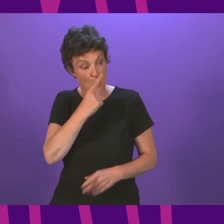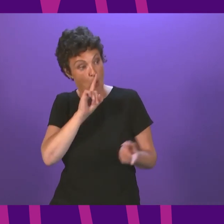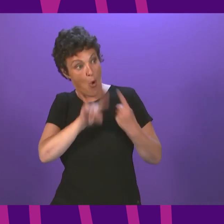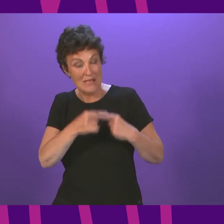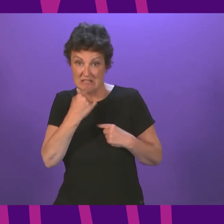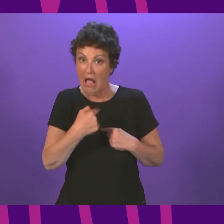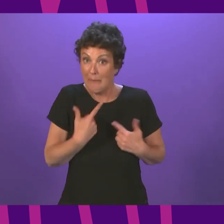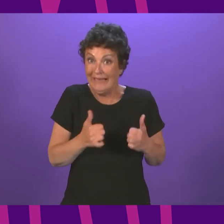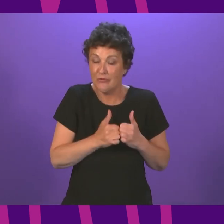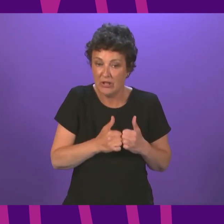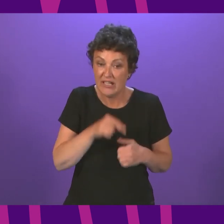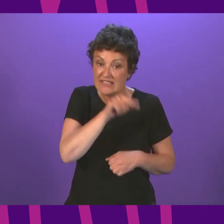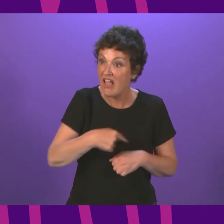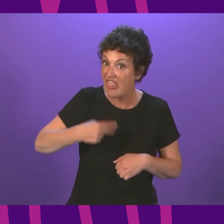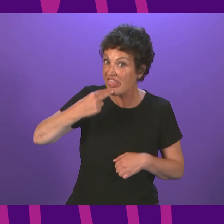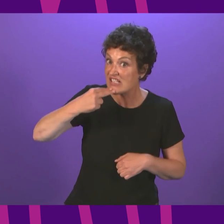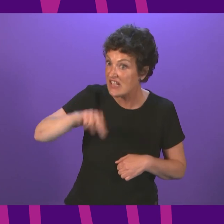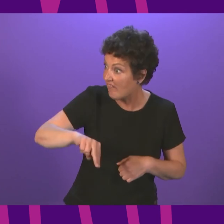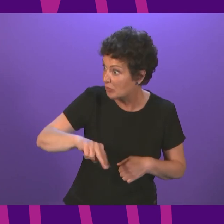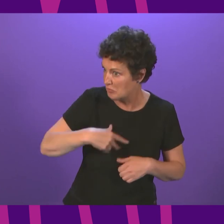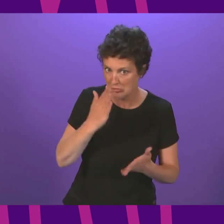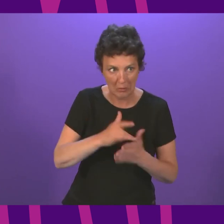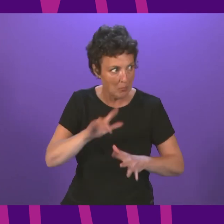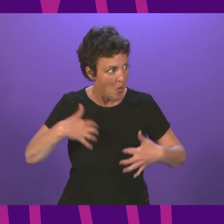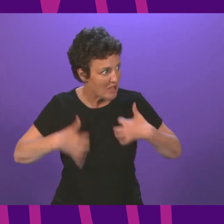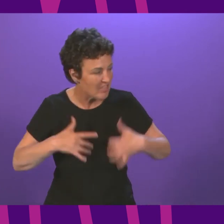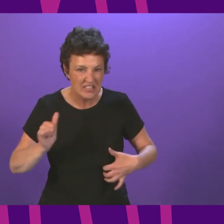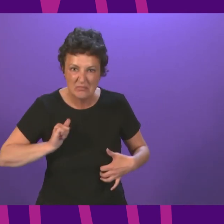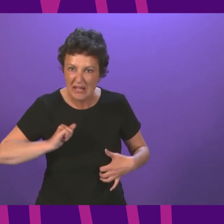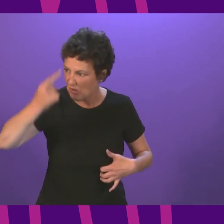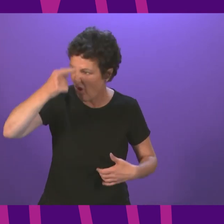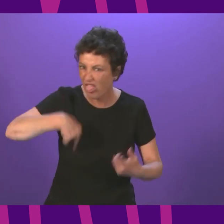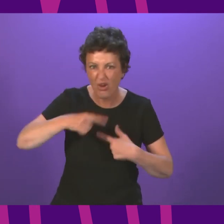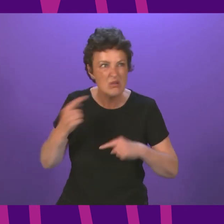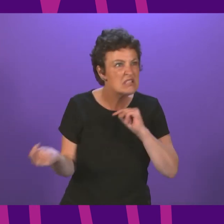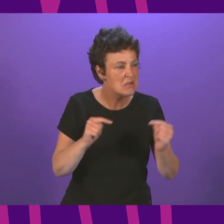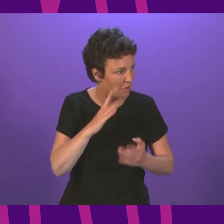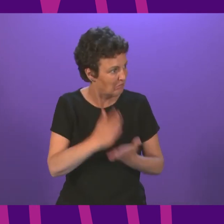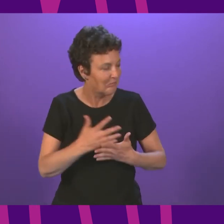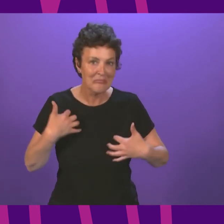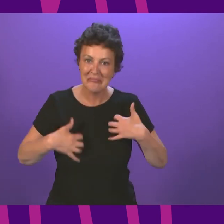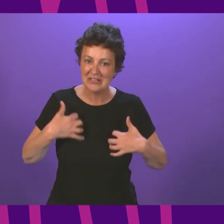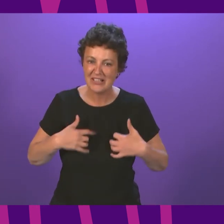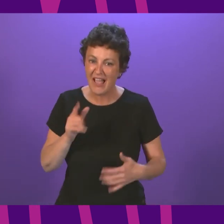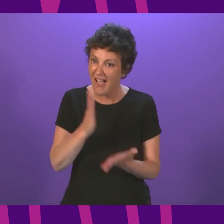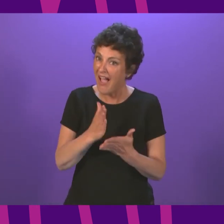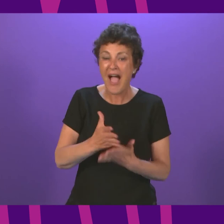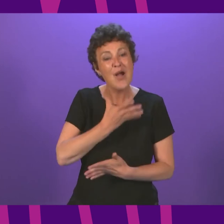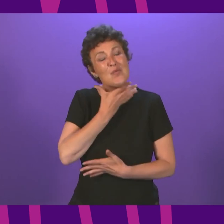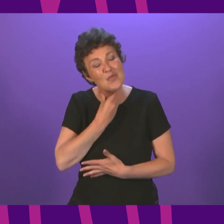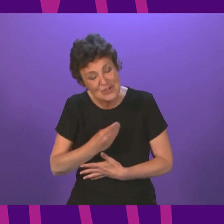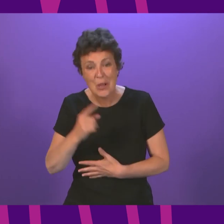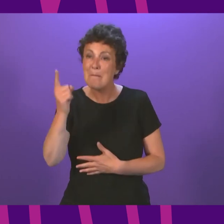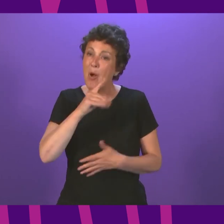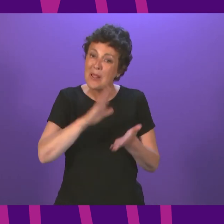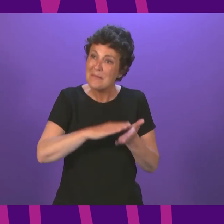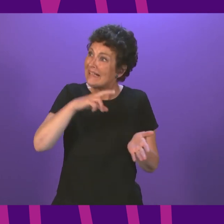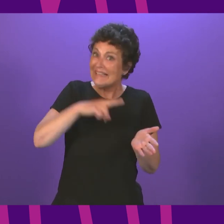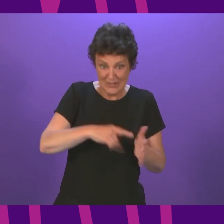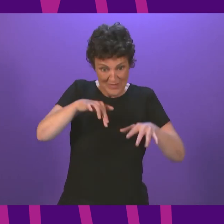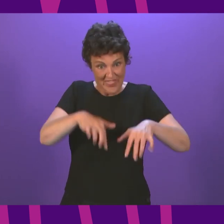The problem is the timing. The response to the GIQ was issued at 2 pm this afternoon,